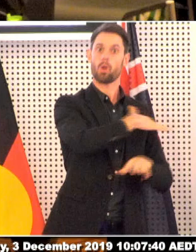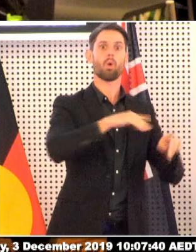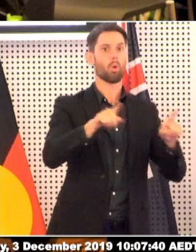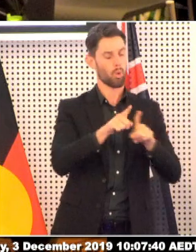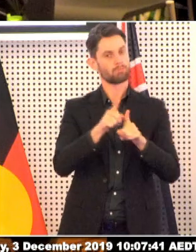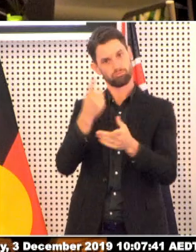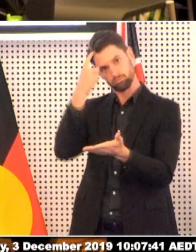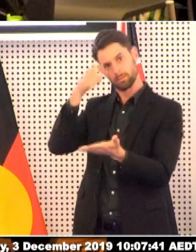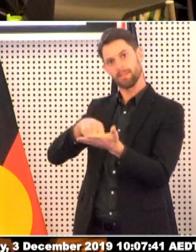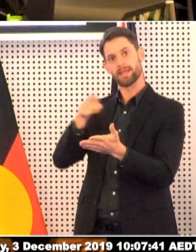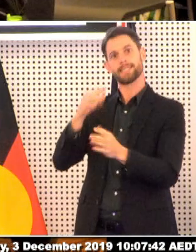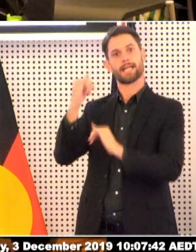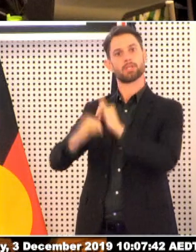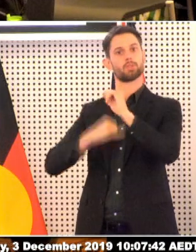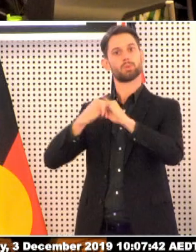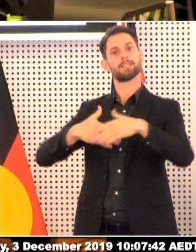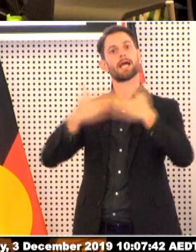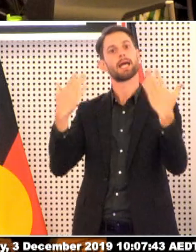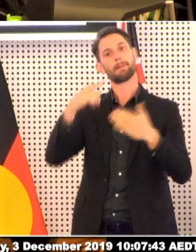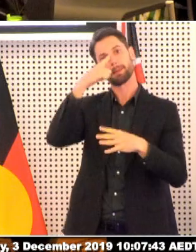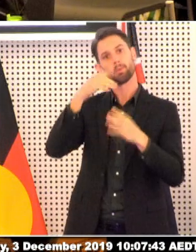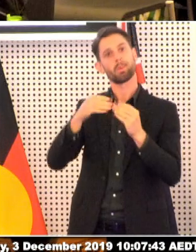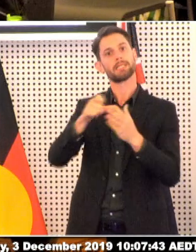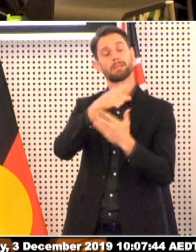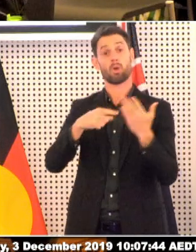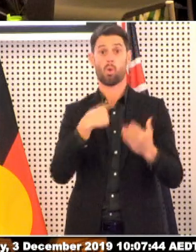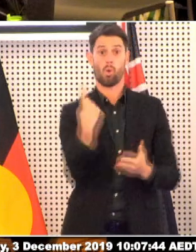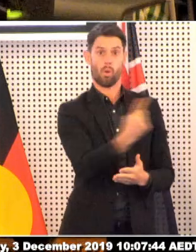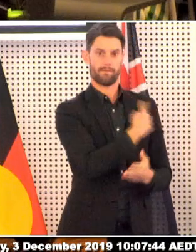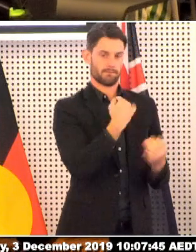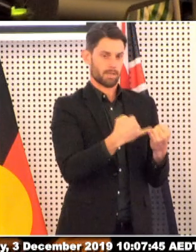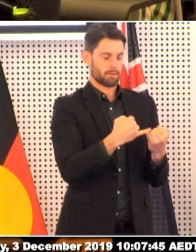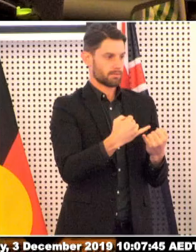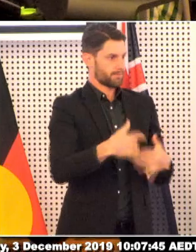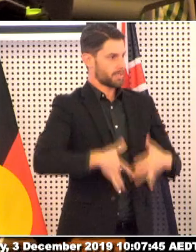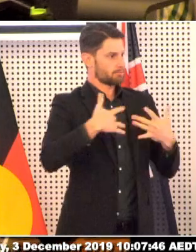We all feel honoured and privileged to be able to work with the Royal Commission to address these issues.